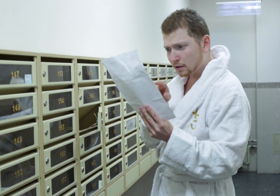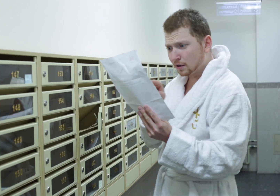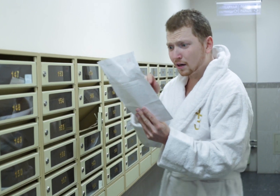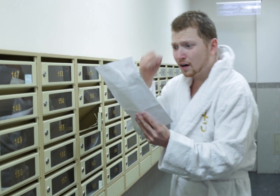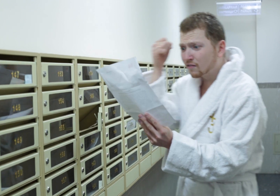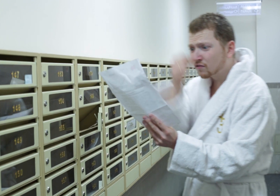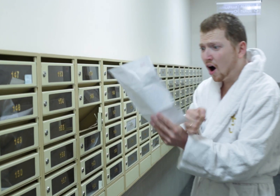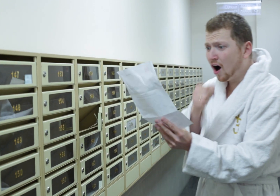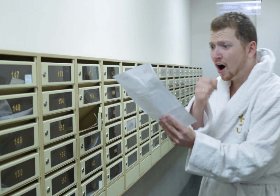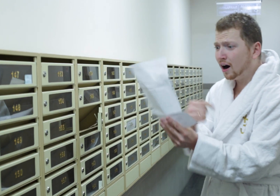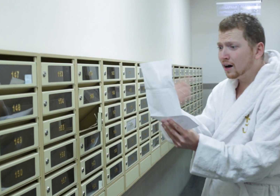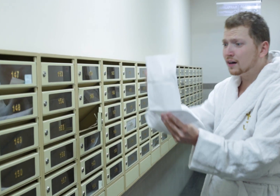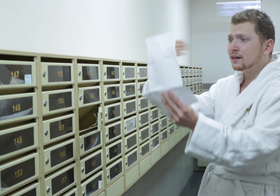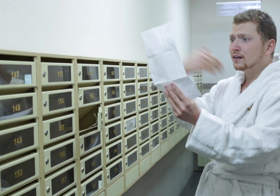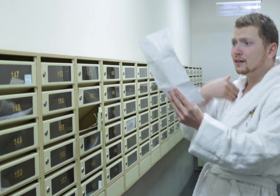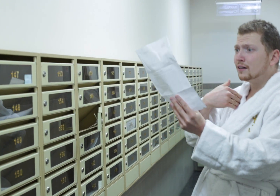I got the job!